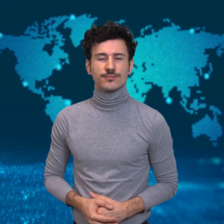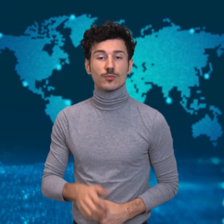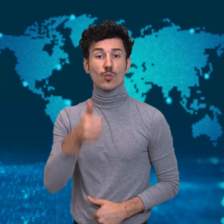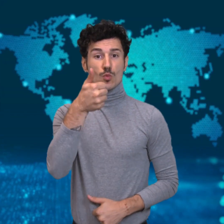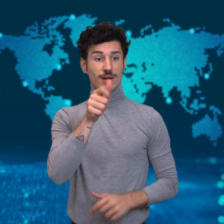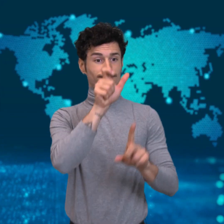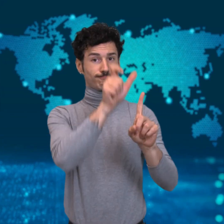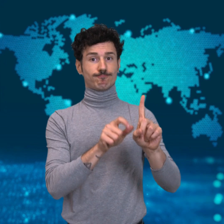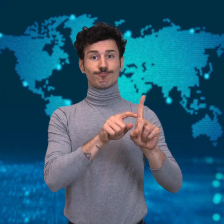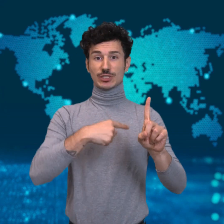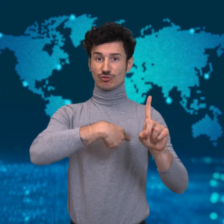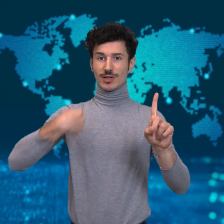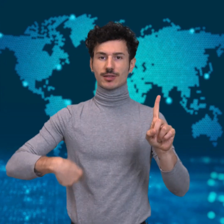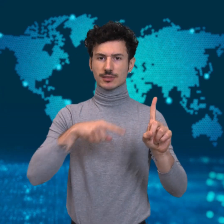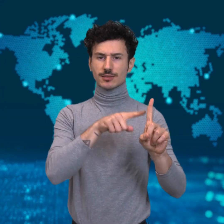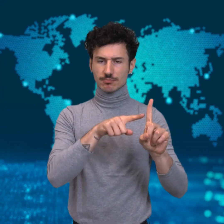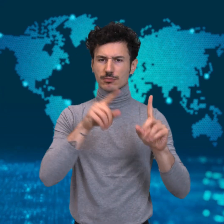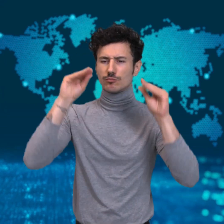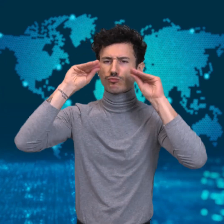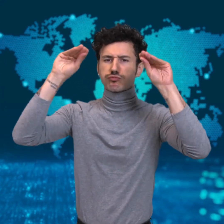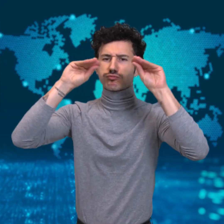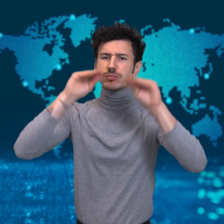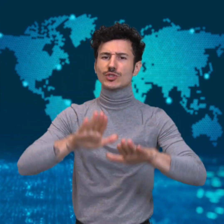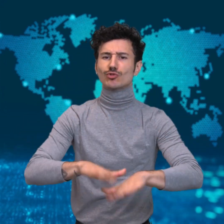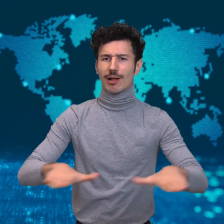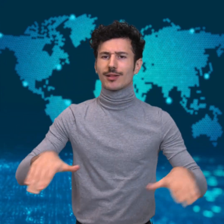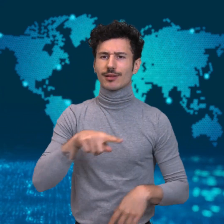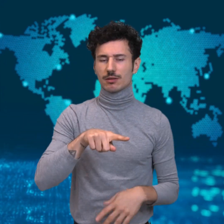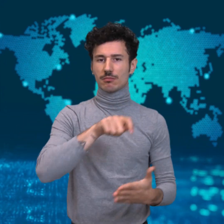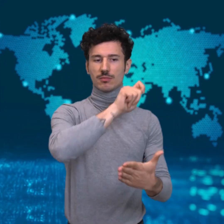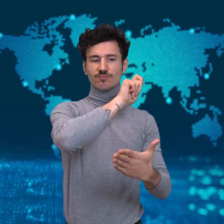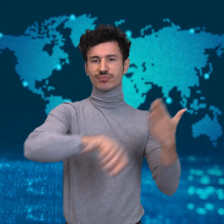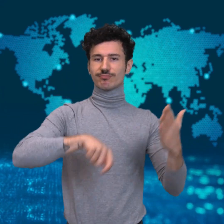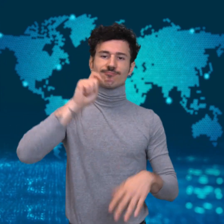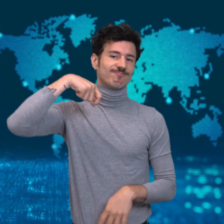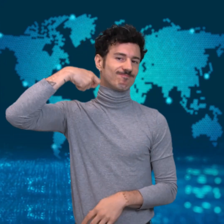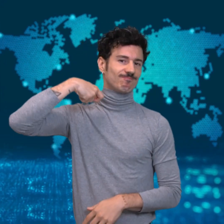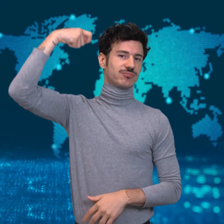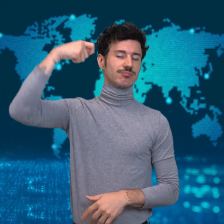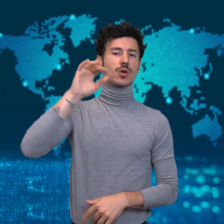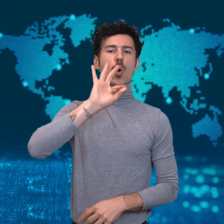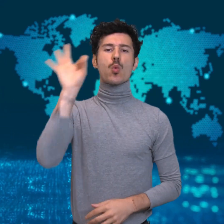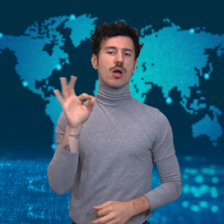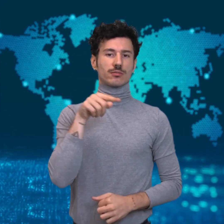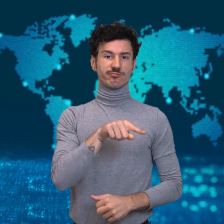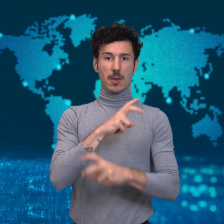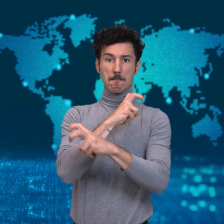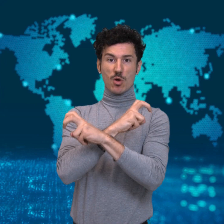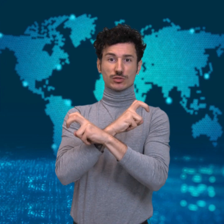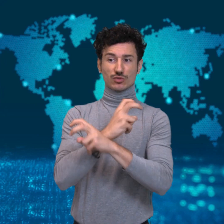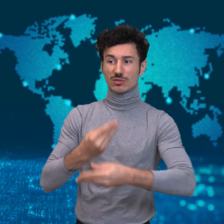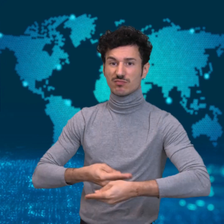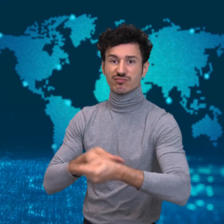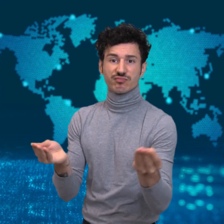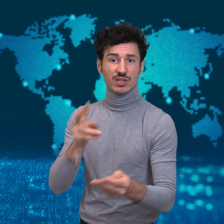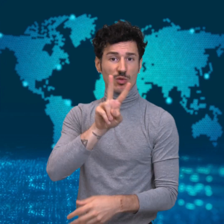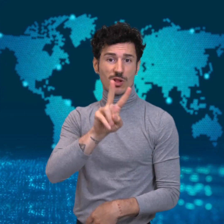[Alessio]: A Chinese kindergarten teacher has been sentenced to death